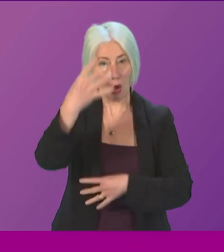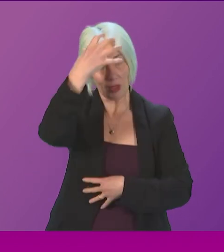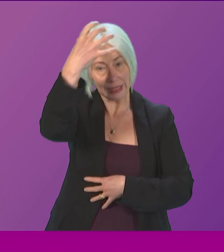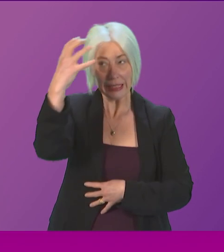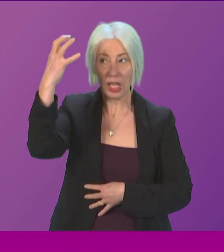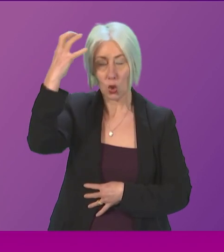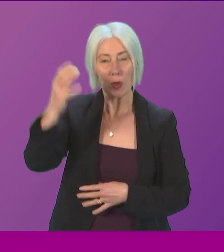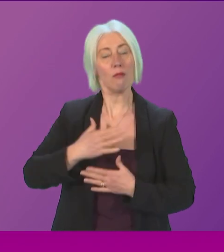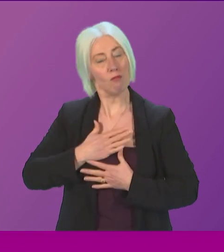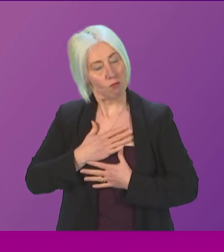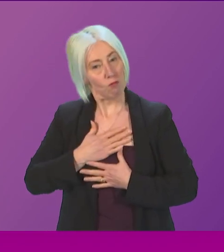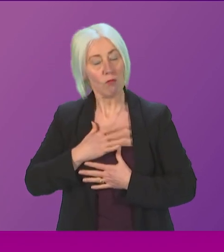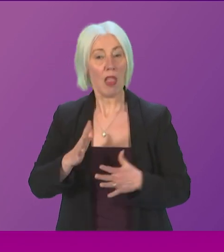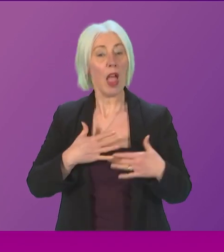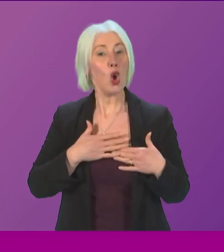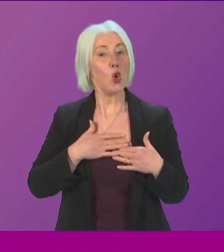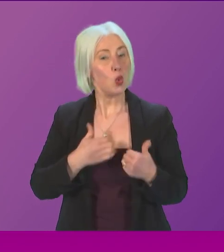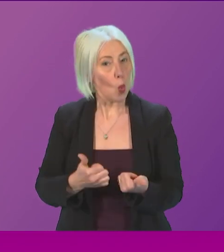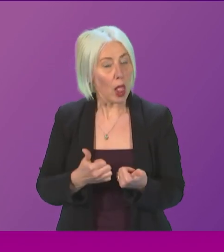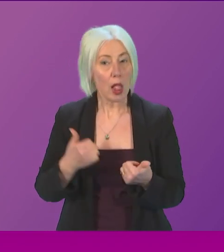That good will has been built up over many years.